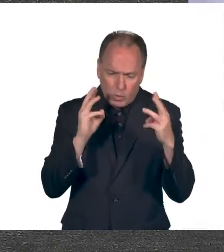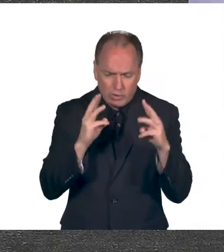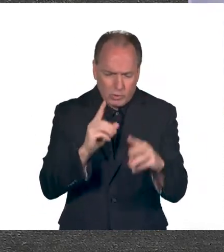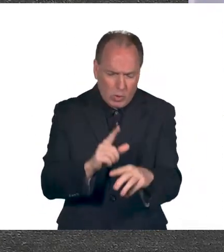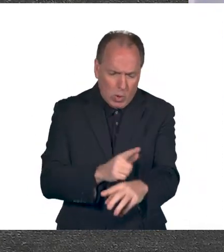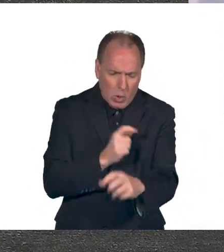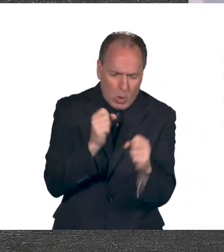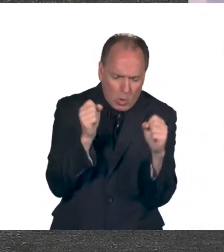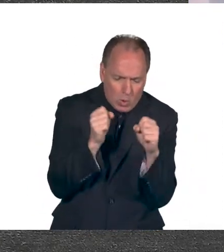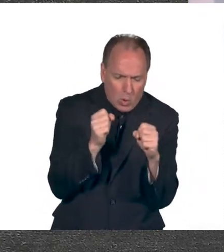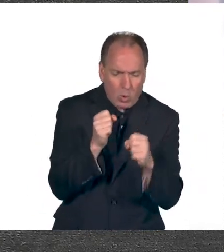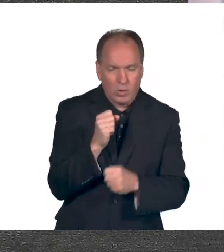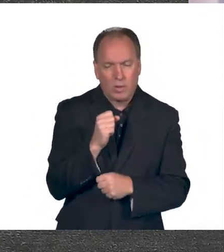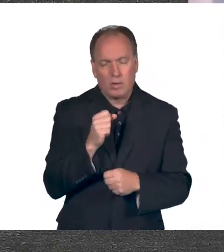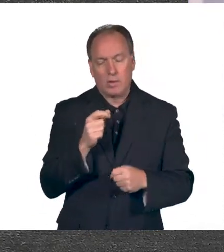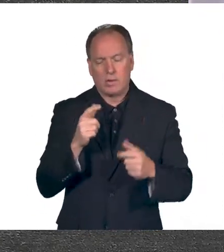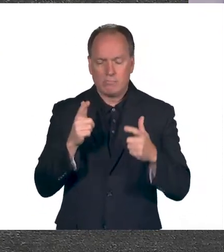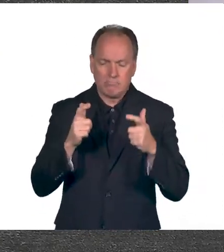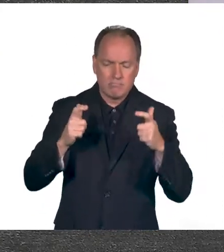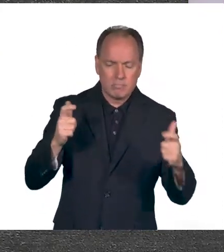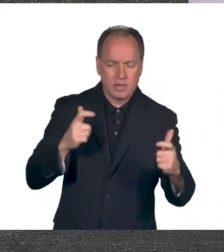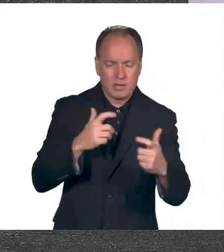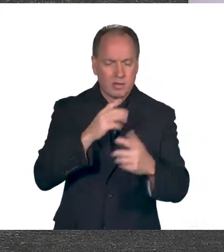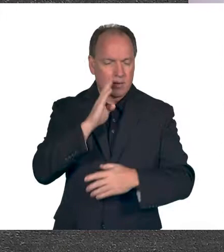sleeps the great brown bear.